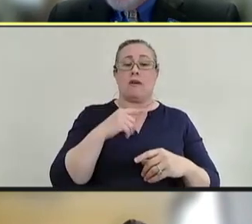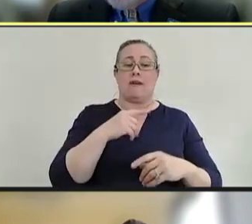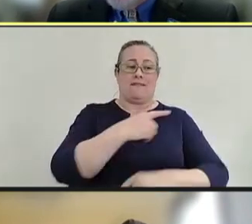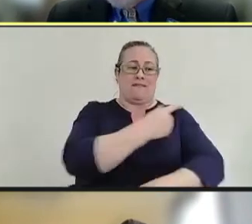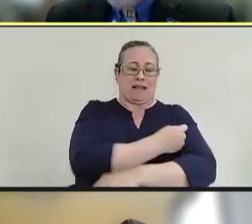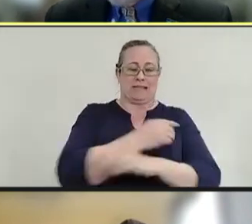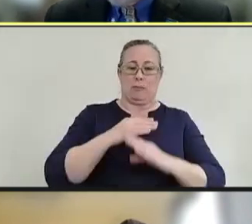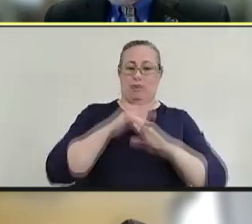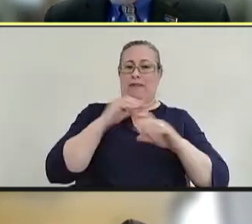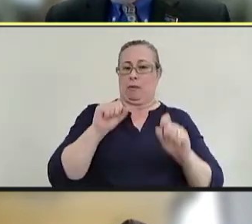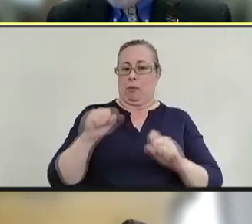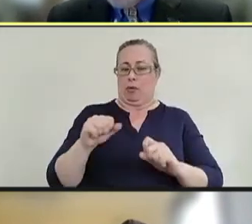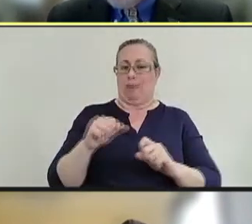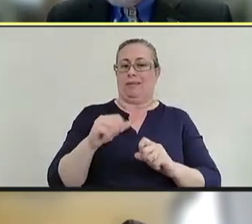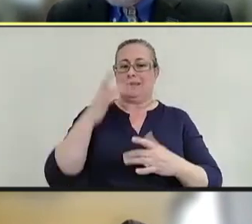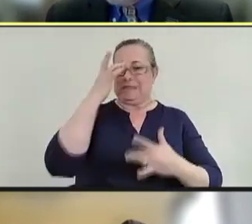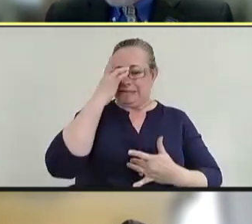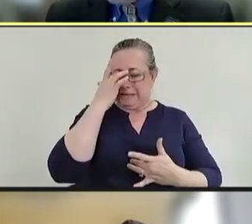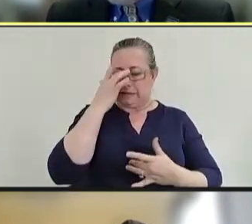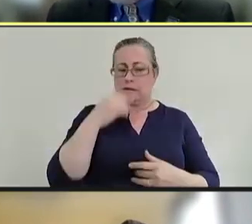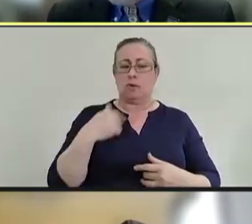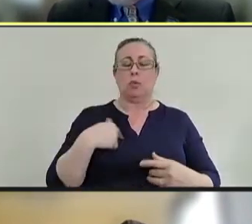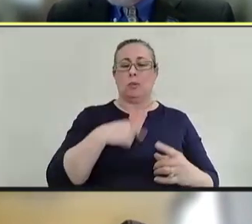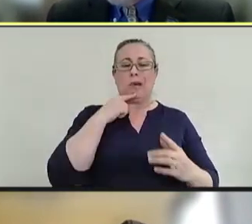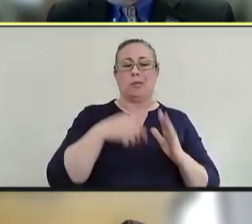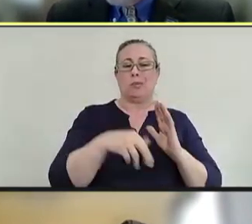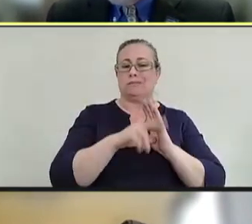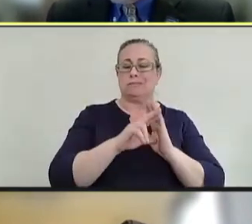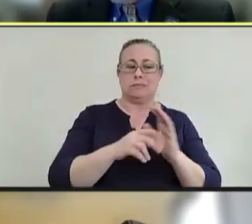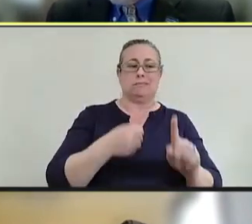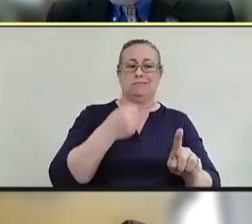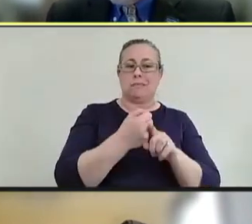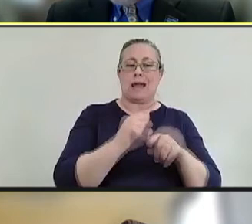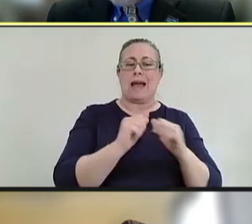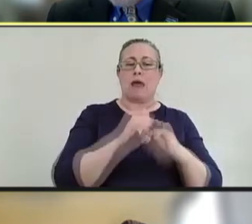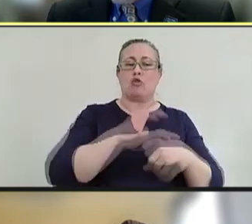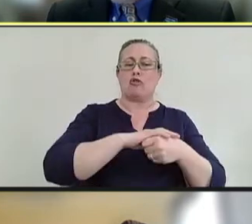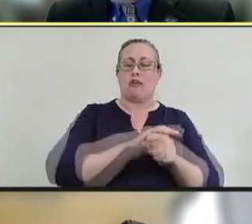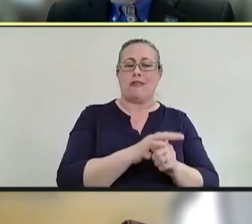In this session, we'll review data on the impact COVID-19 has played on some routine vaccines for